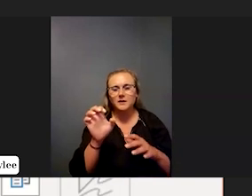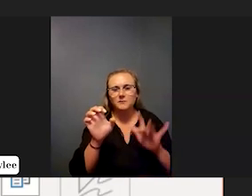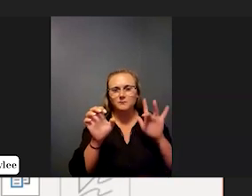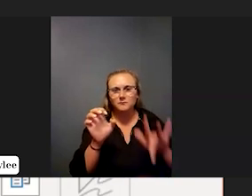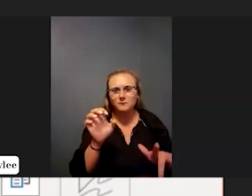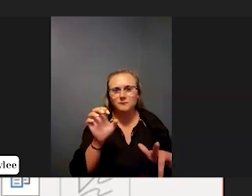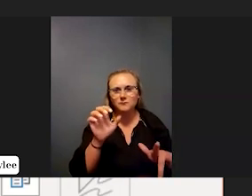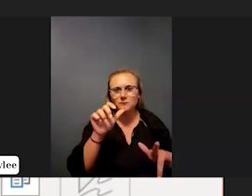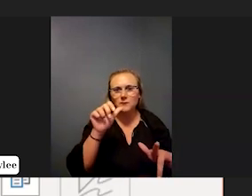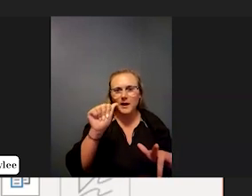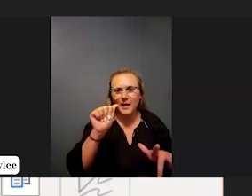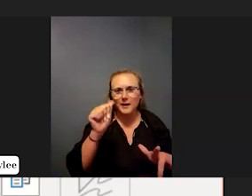So you can be putting that information in.